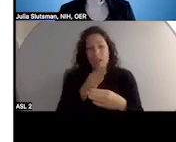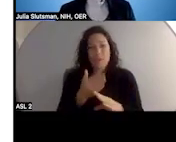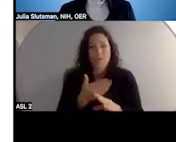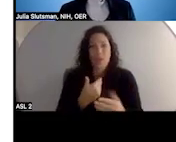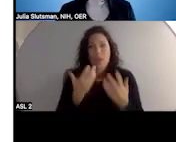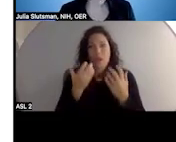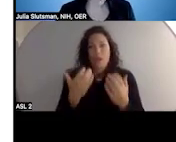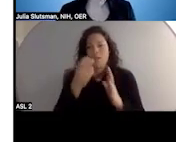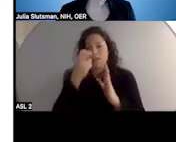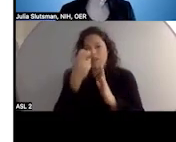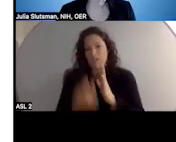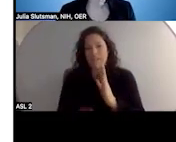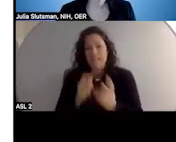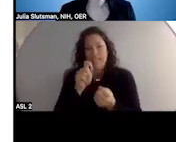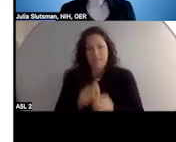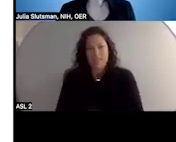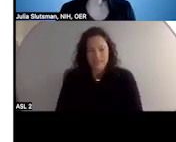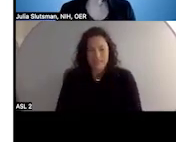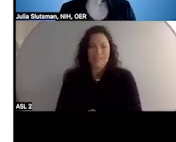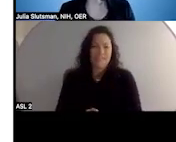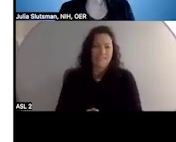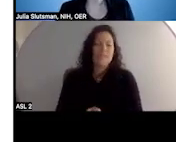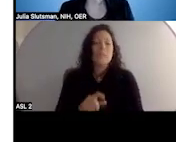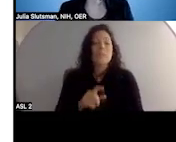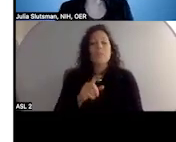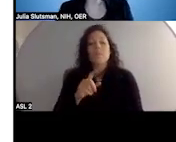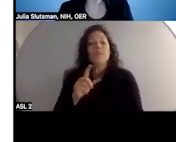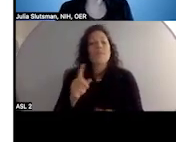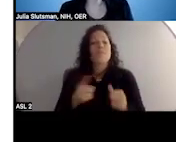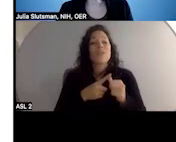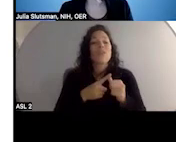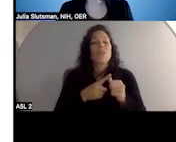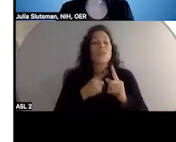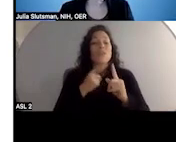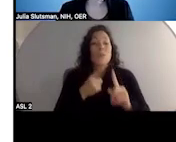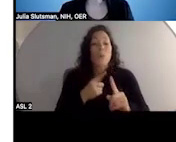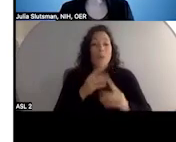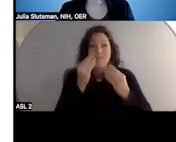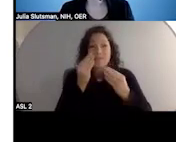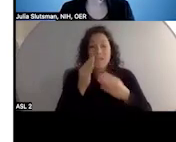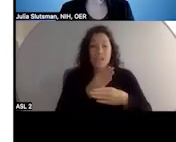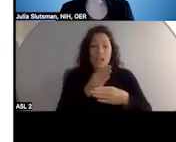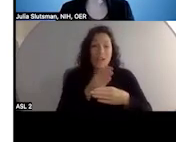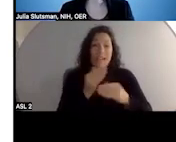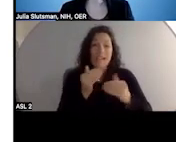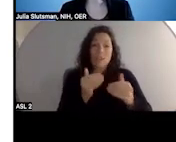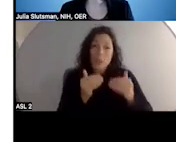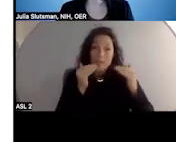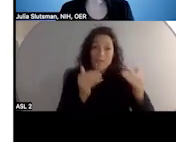and the scope of the policy. The first main goal of data sharing is to advance rigorous and reproducible research.